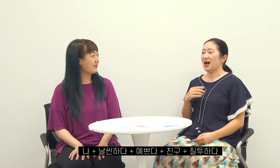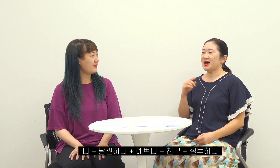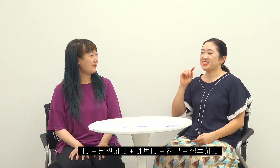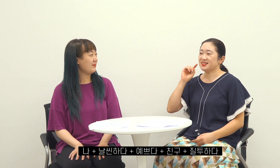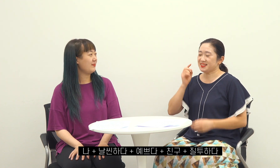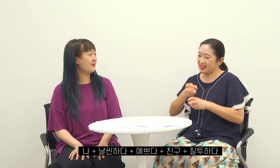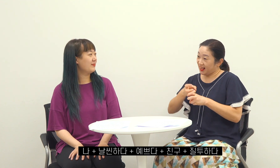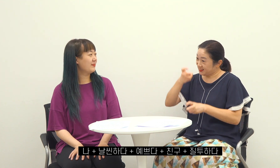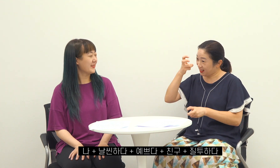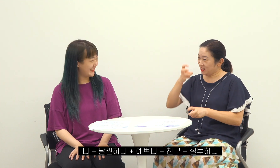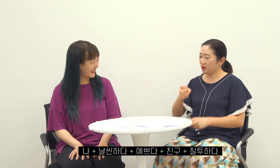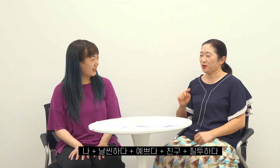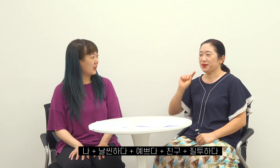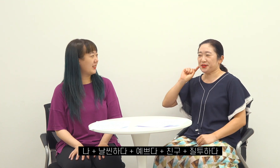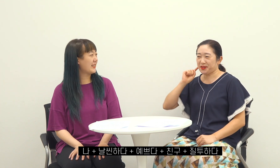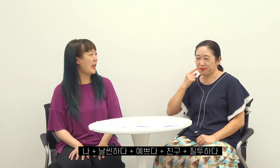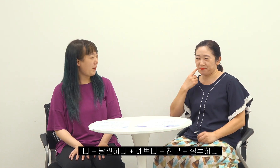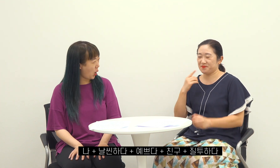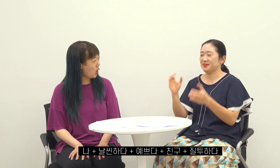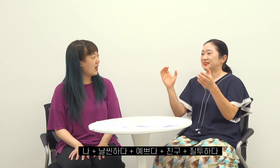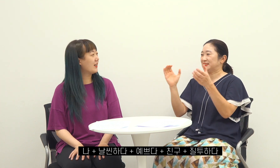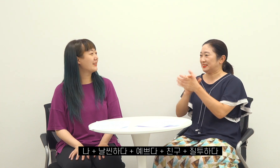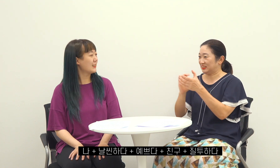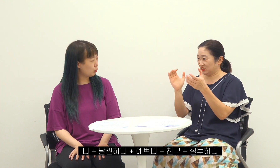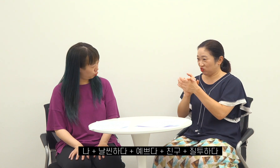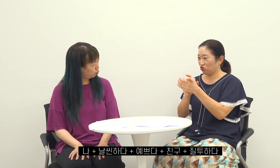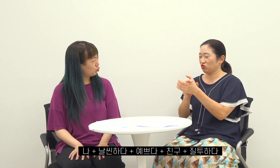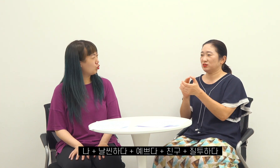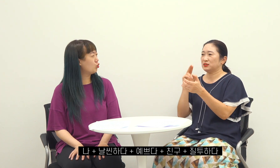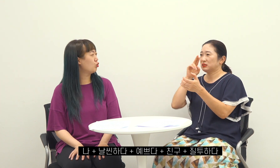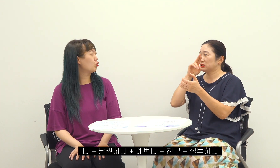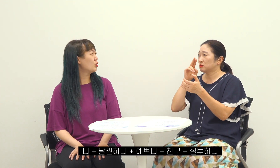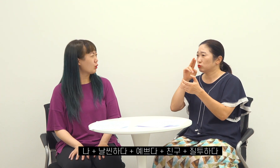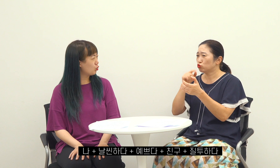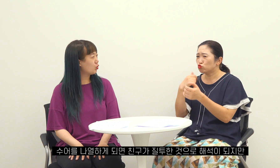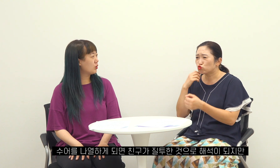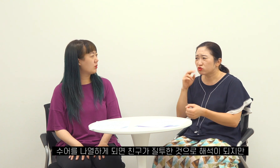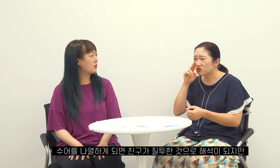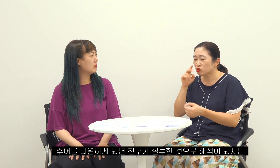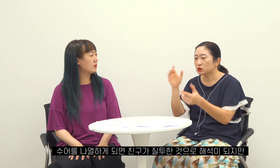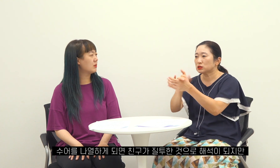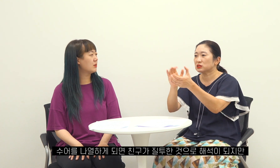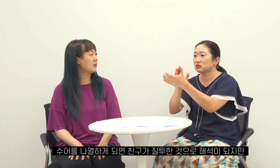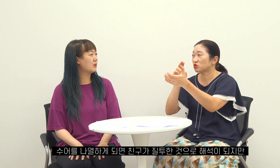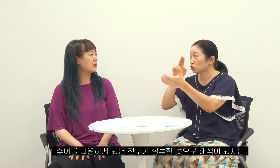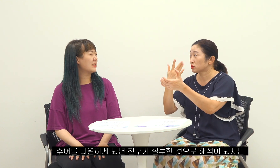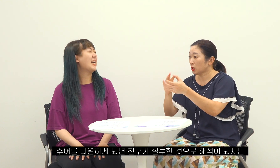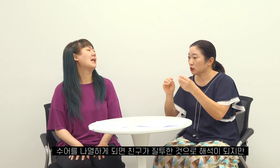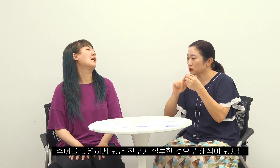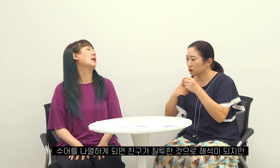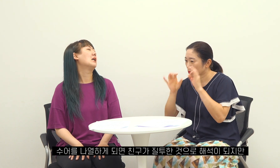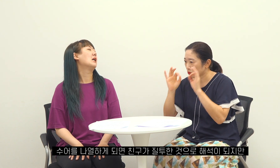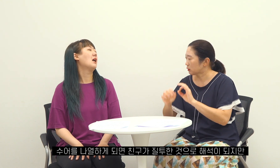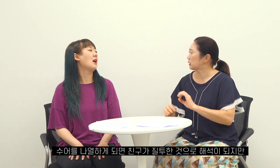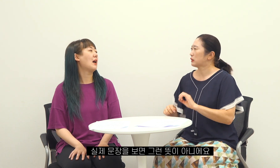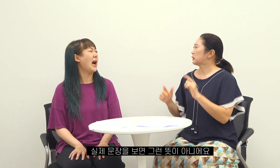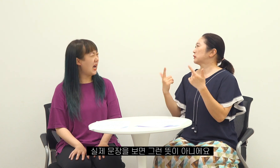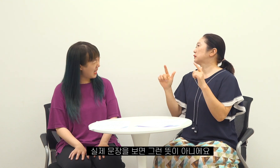‘I + slim + pretty + friend + jealous’, it will be interpreted as being jealous of your friend,